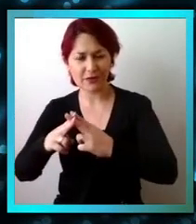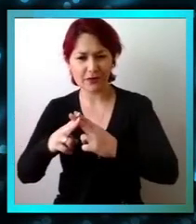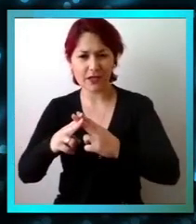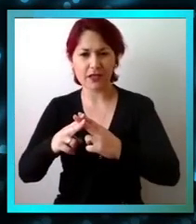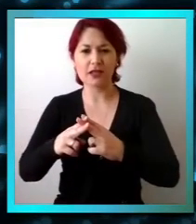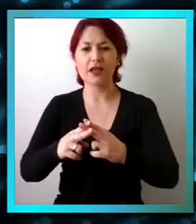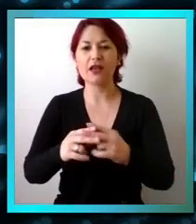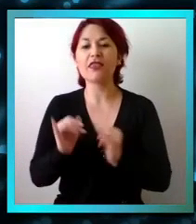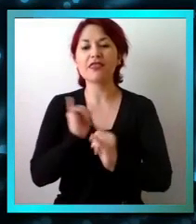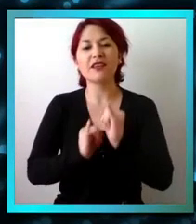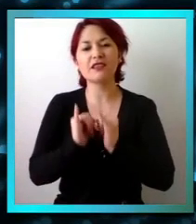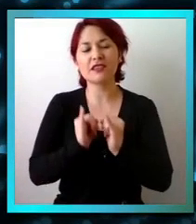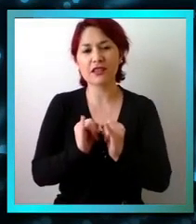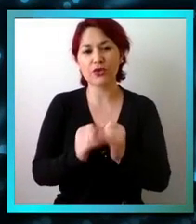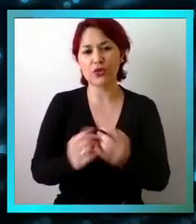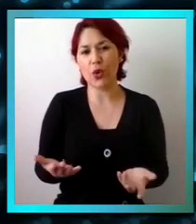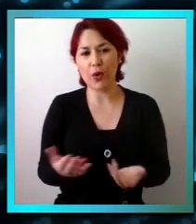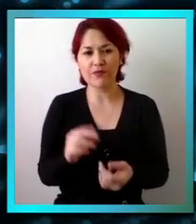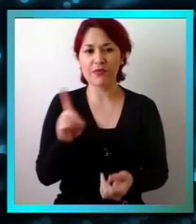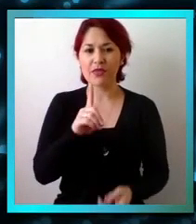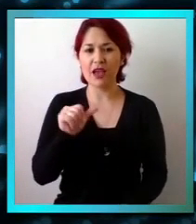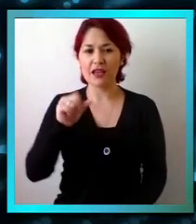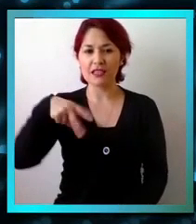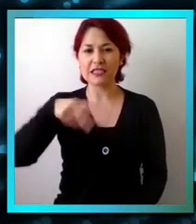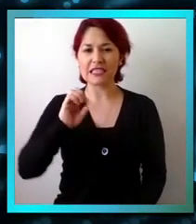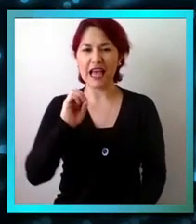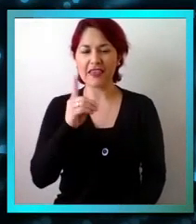this system the traditional system if this just one piece of that is